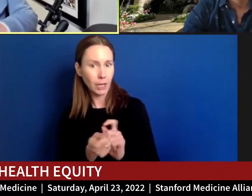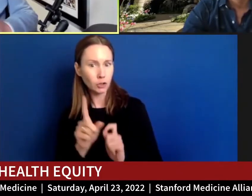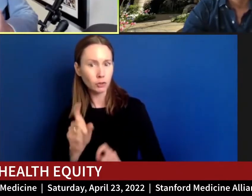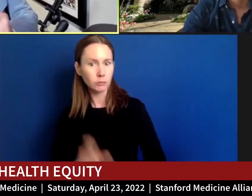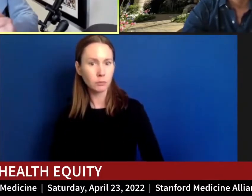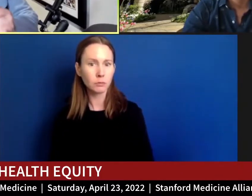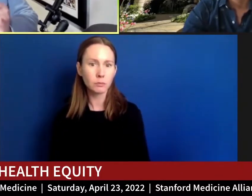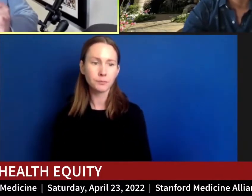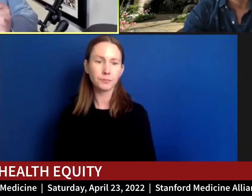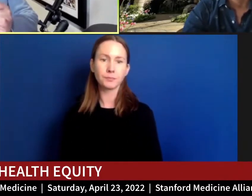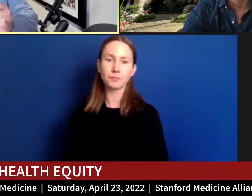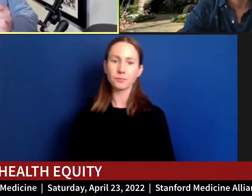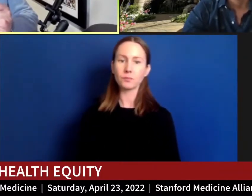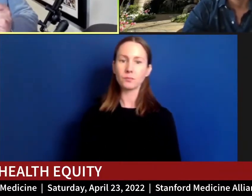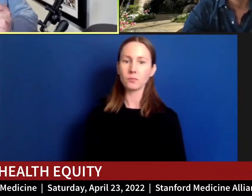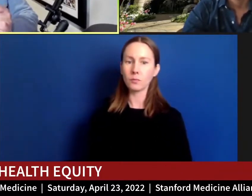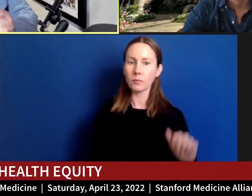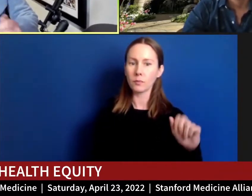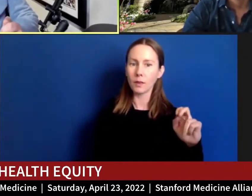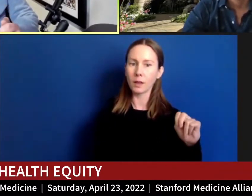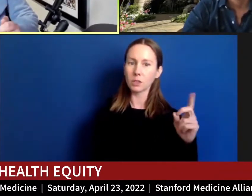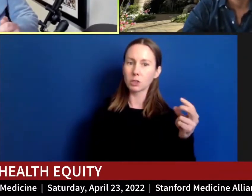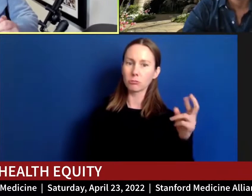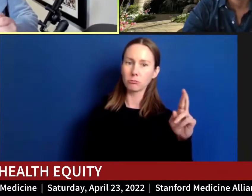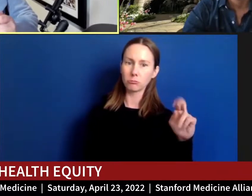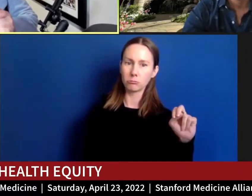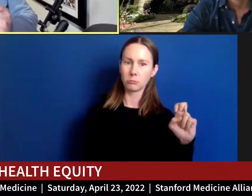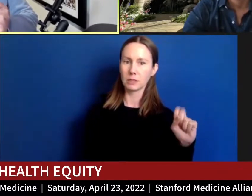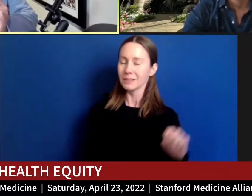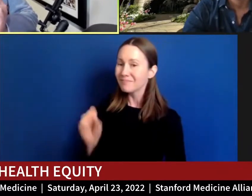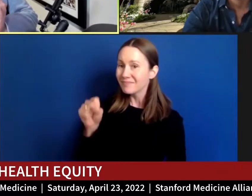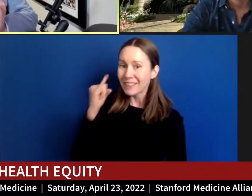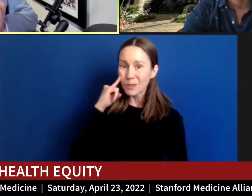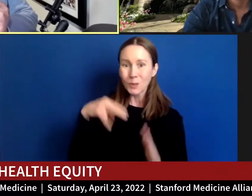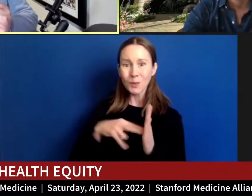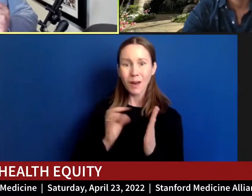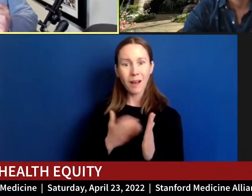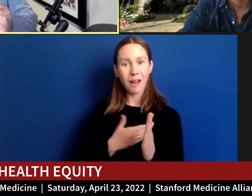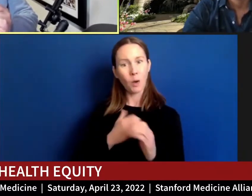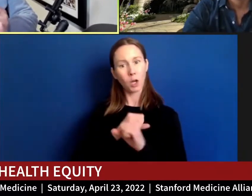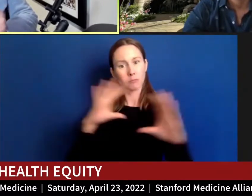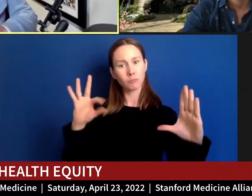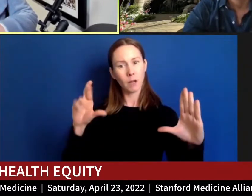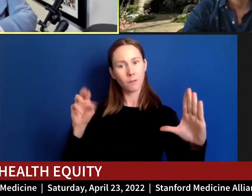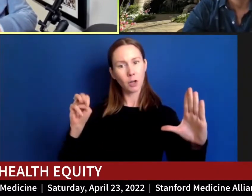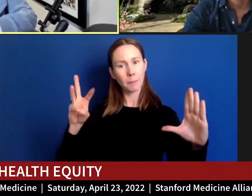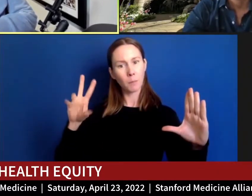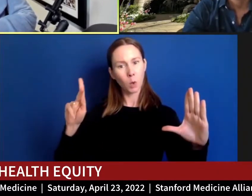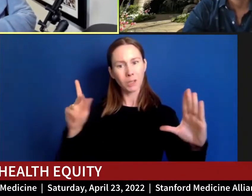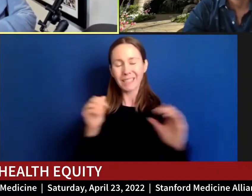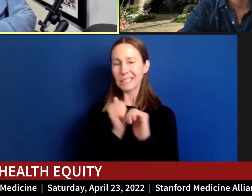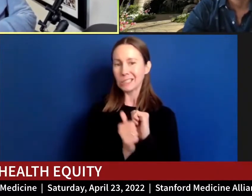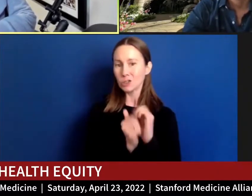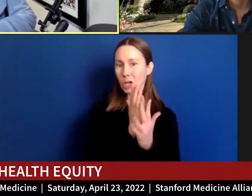framework, each component has at the end, a designation of what's required